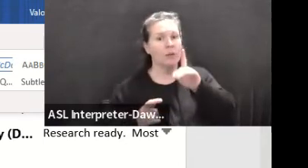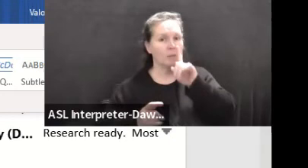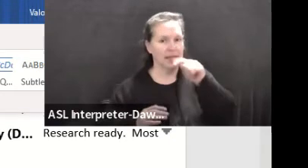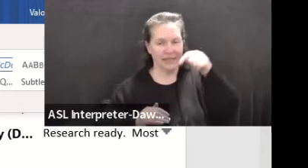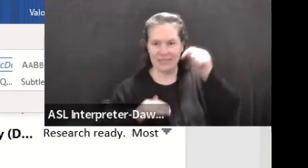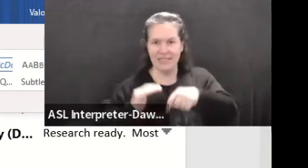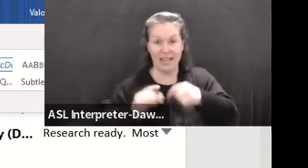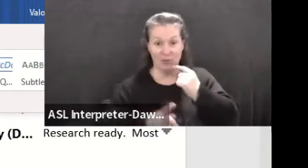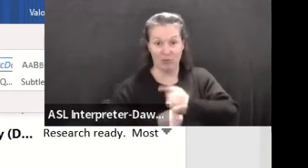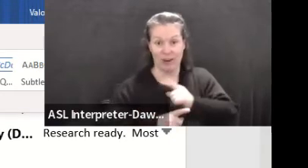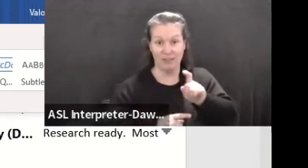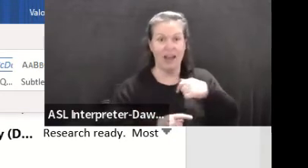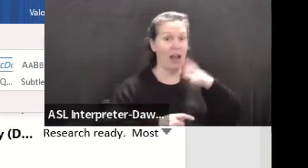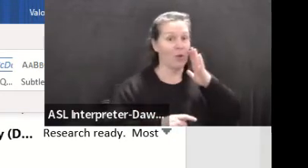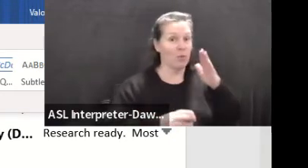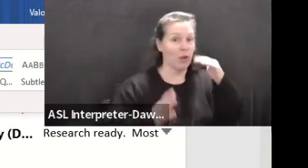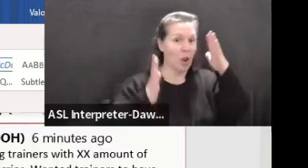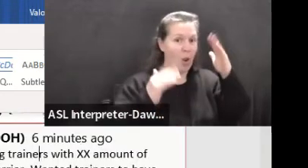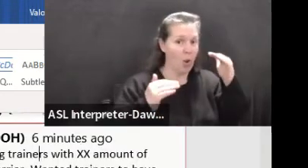I would hope anyway, if you've got the bandwidth, right.